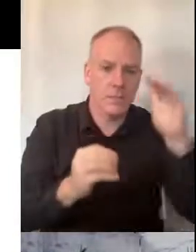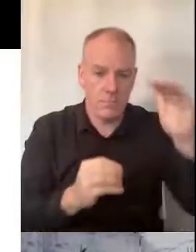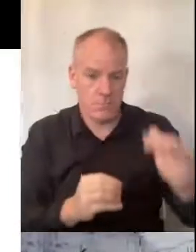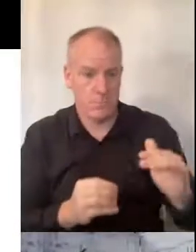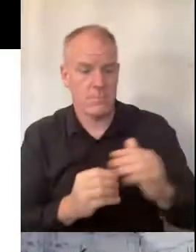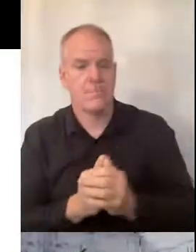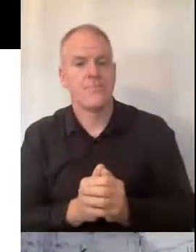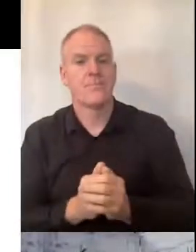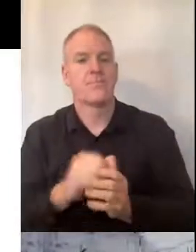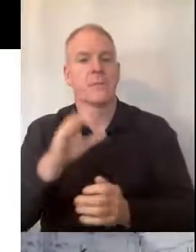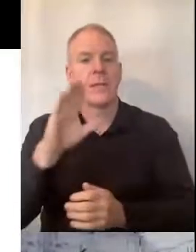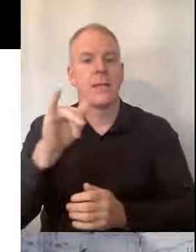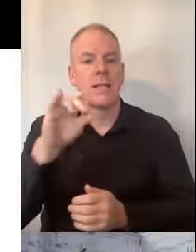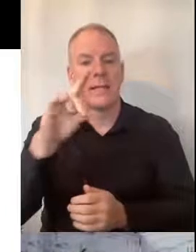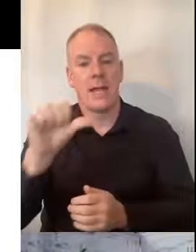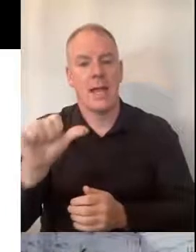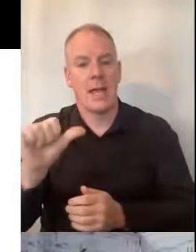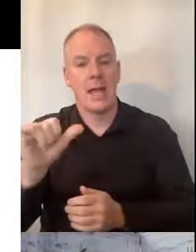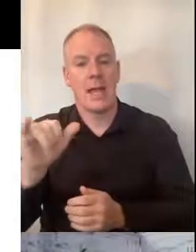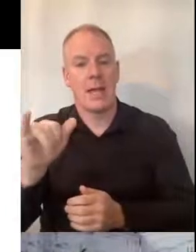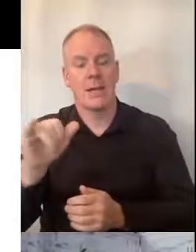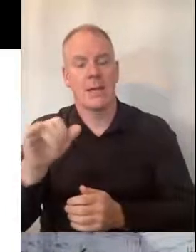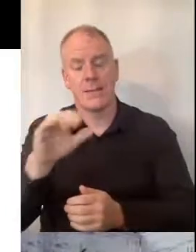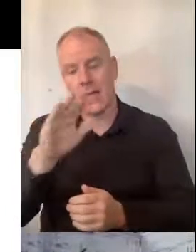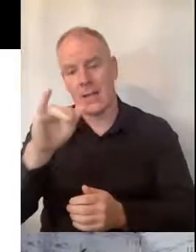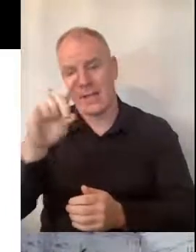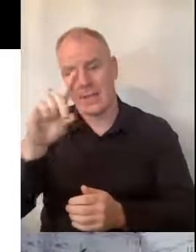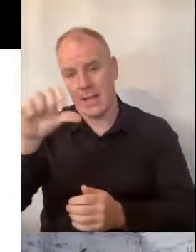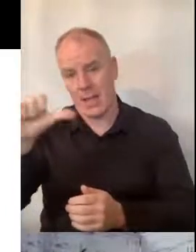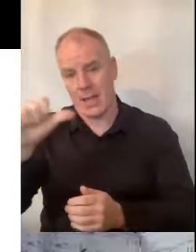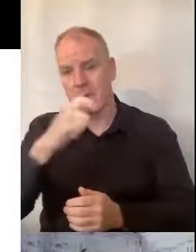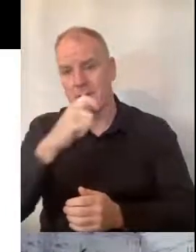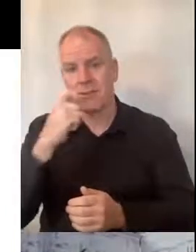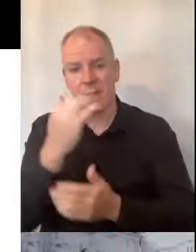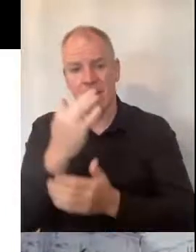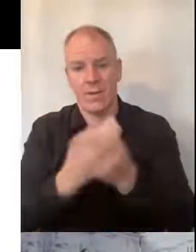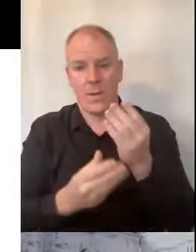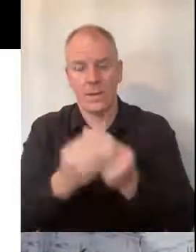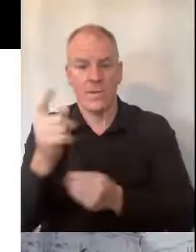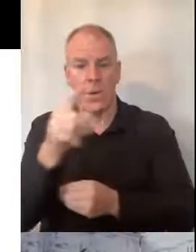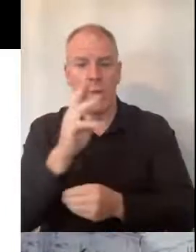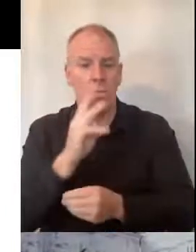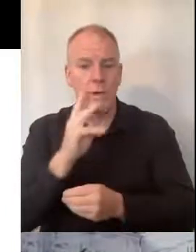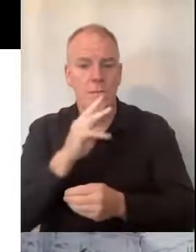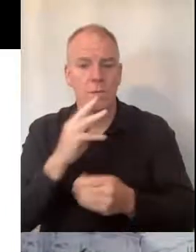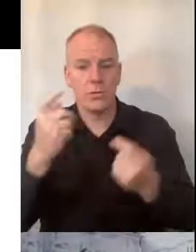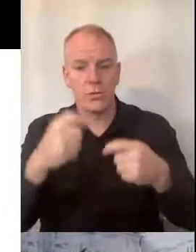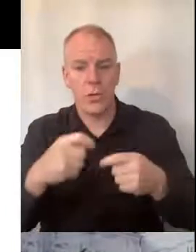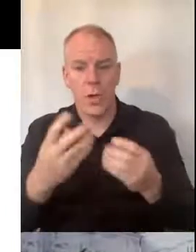Lydia is already in the first slide, kind of just highlighted some things. If you're willing to share something